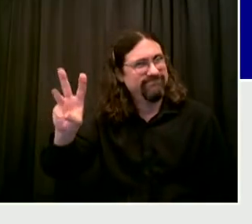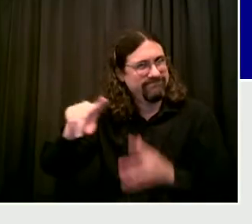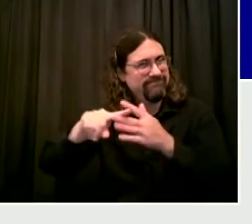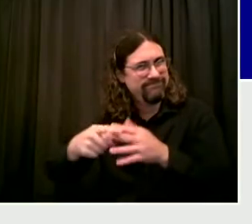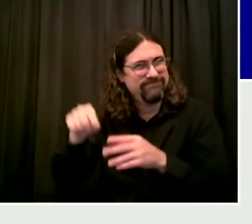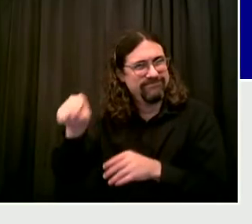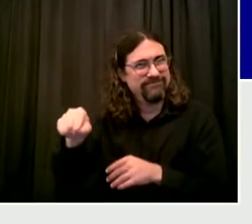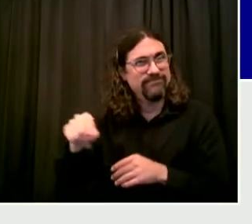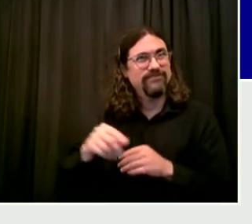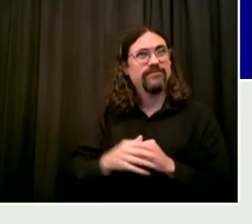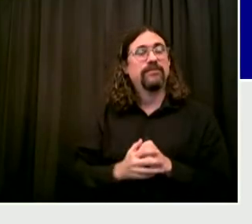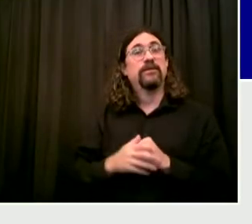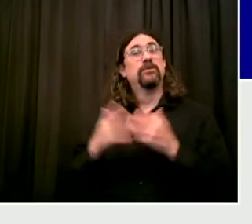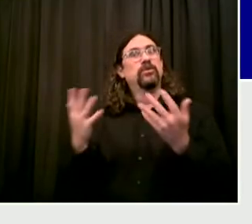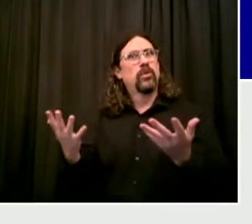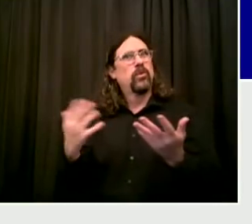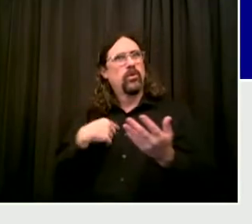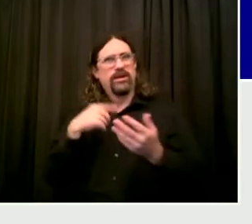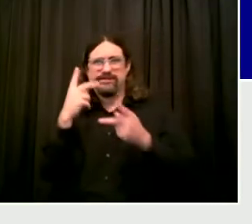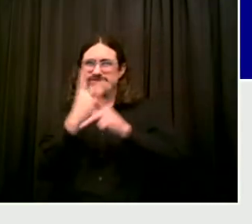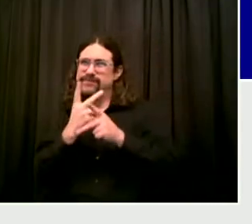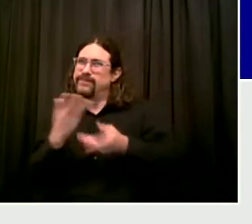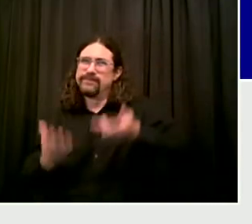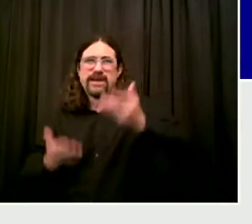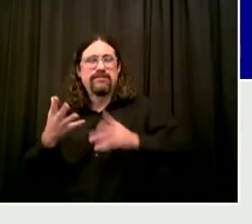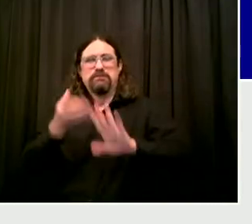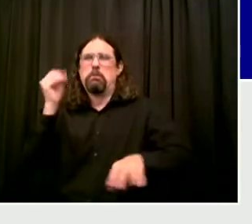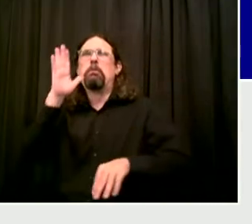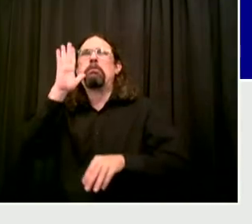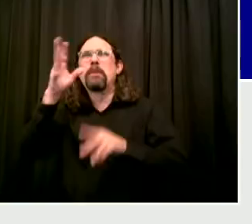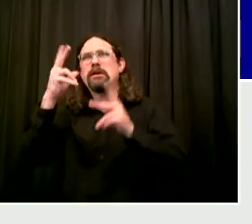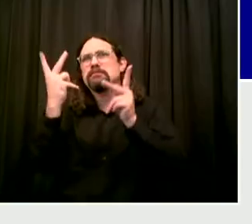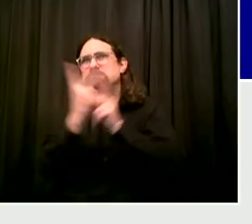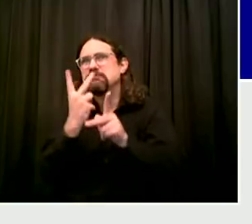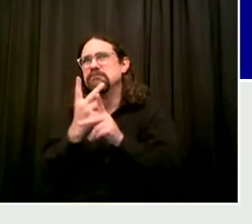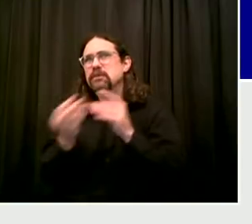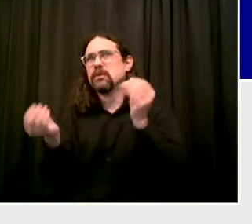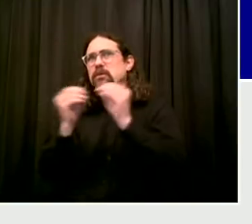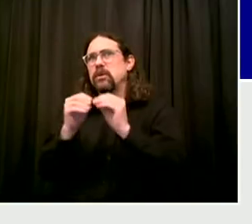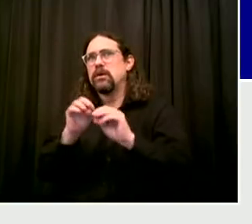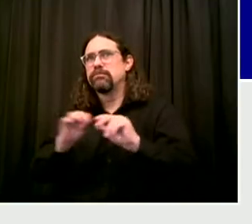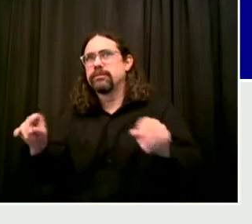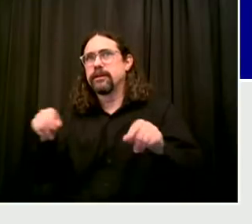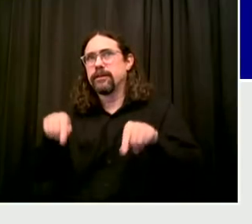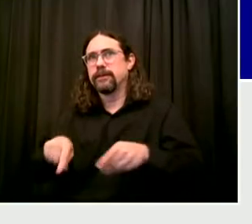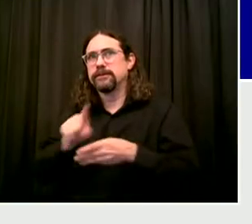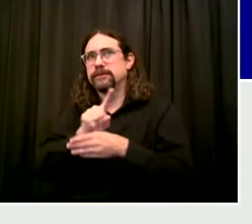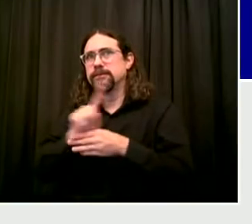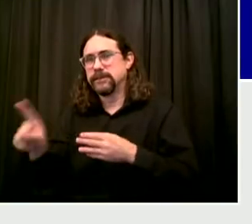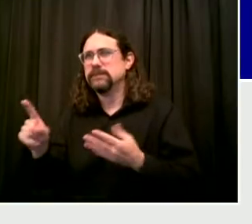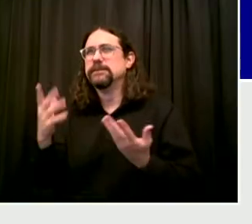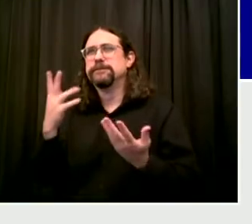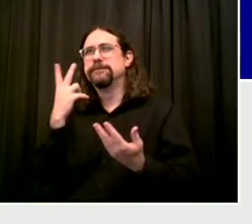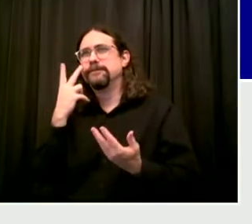KEEP US HEALTHY AND SAFE AND NOT ALLOW RESURNCGEE. I HAVE SAID ALL ALONG THERE